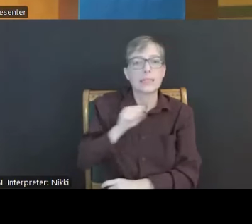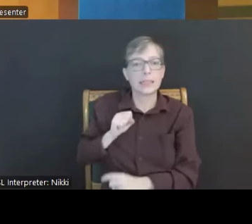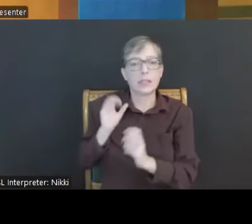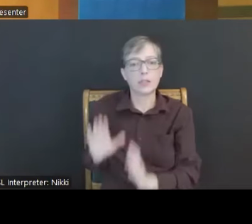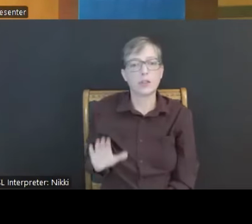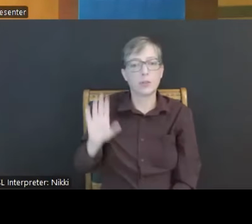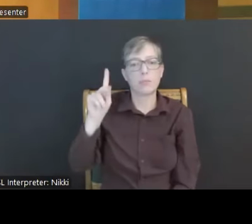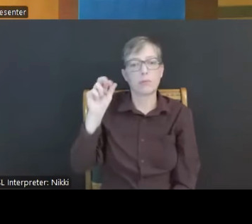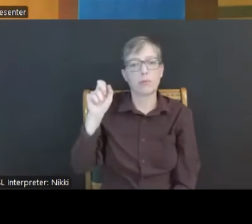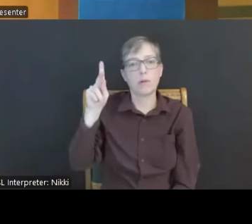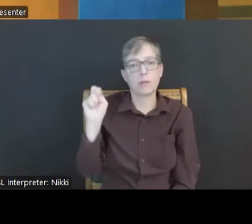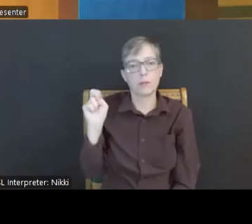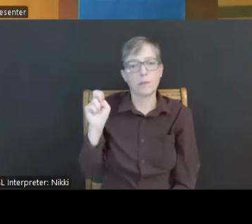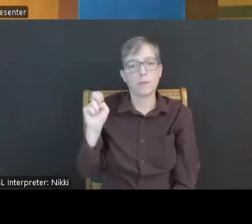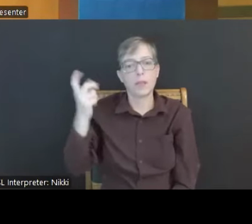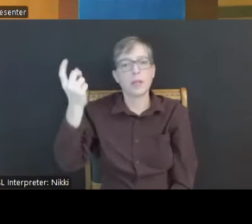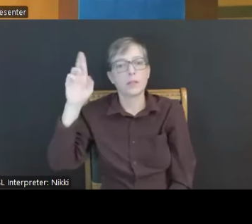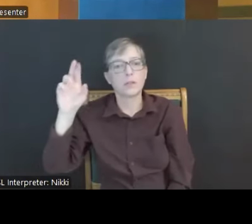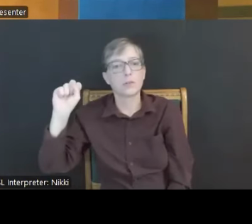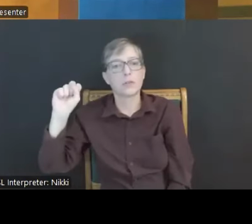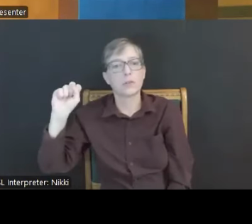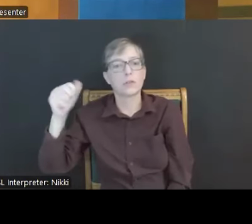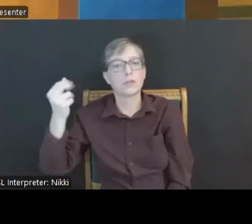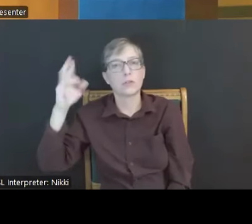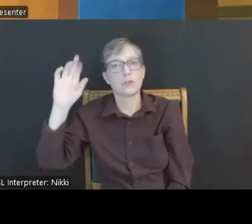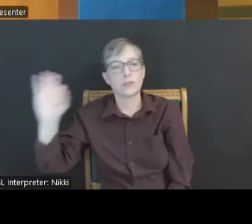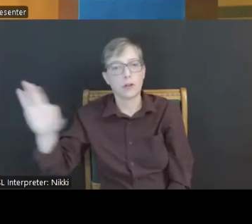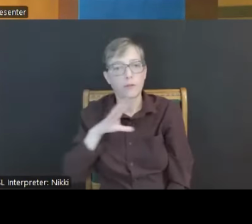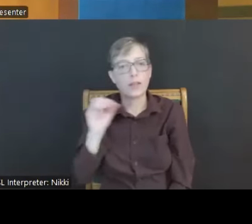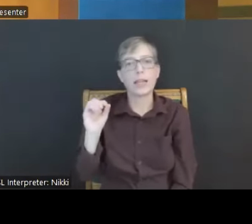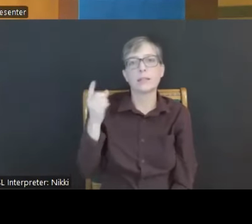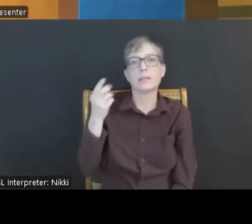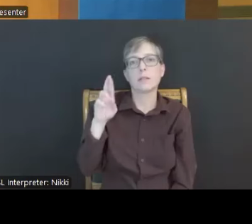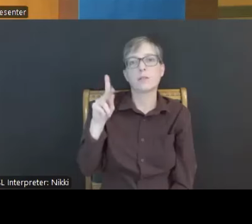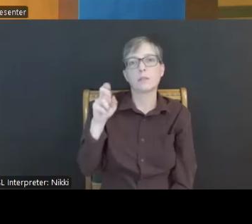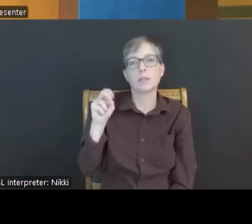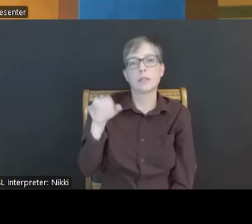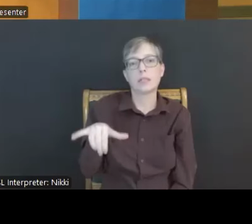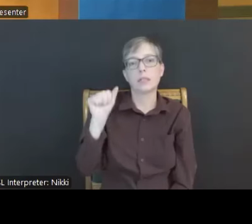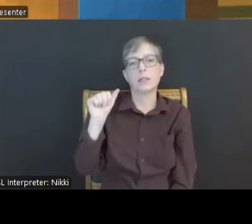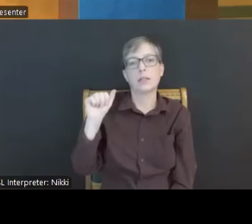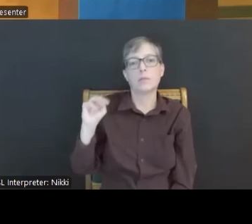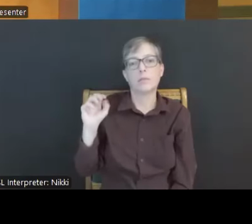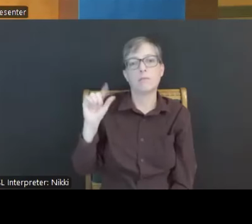Dr Shar and Dr Kenya Malcolm we toured our our facility at South Avenue um because she chairs the